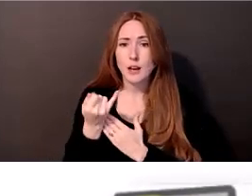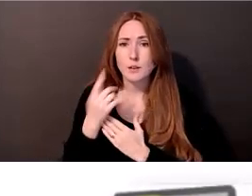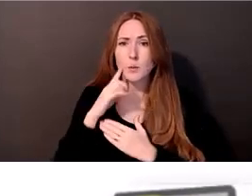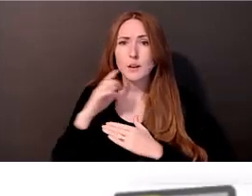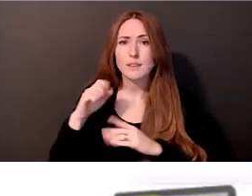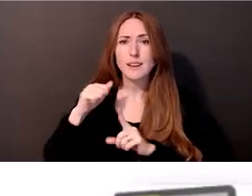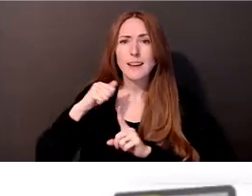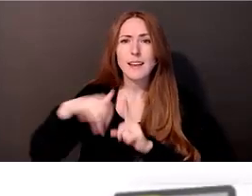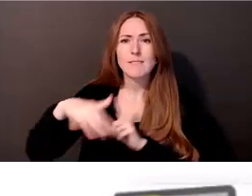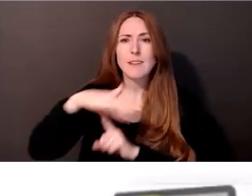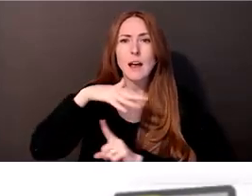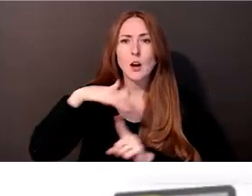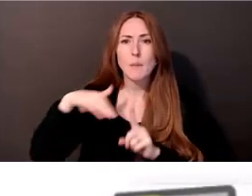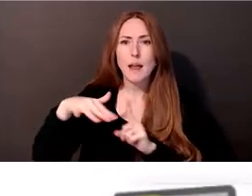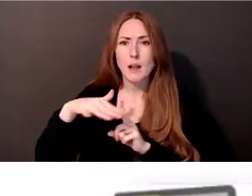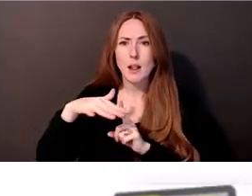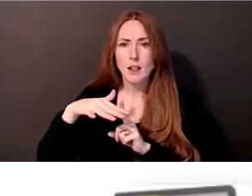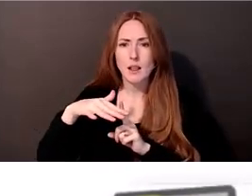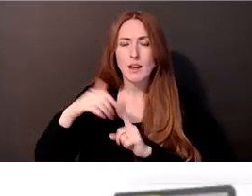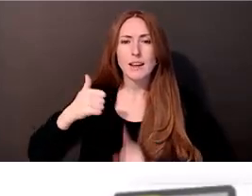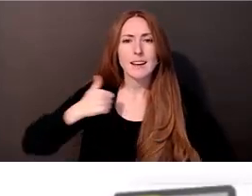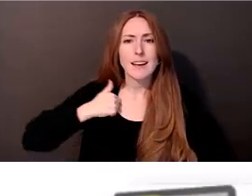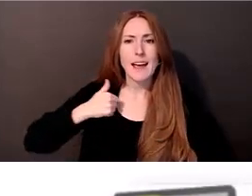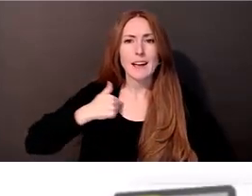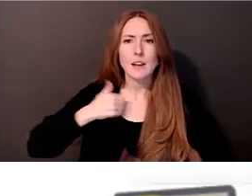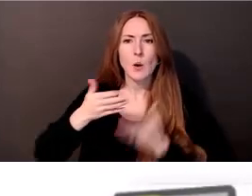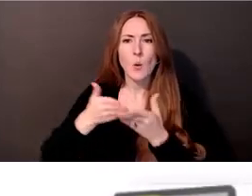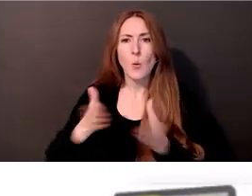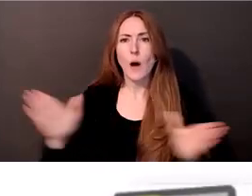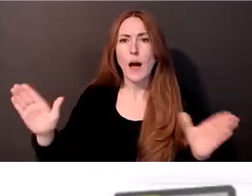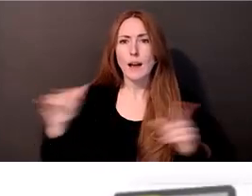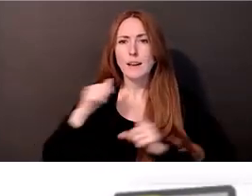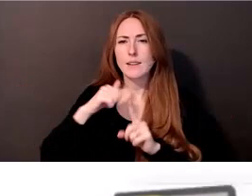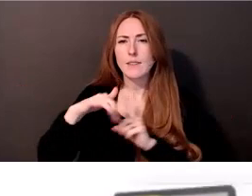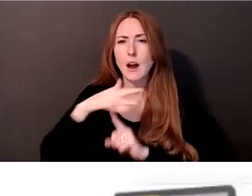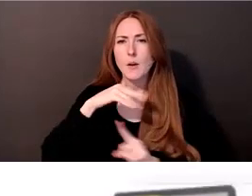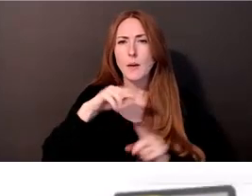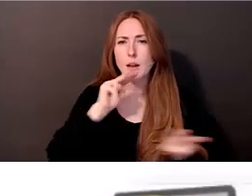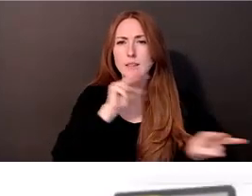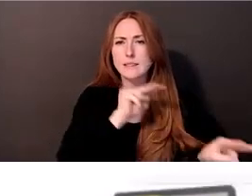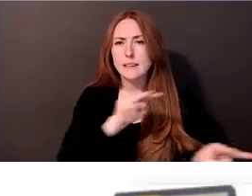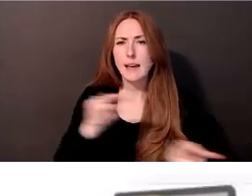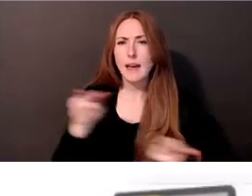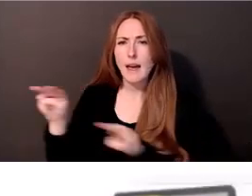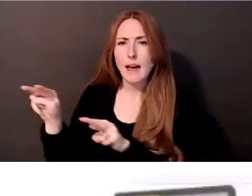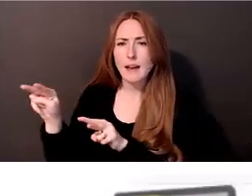like Canada-wide environmental scan to identify and describe current educational training